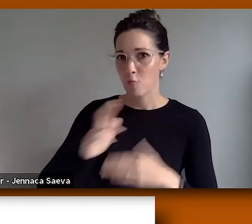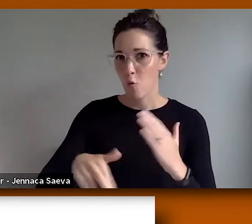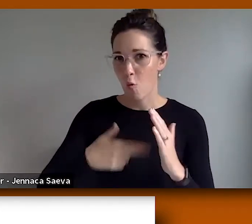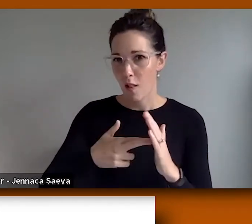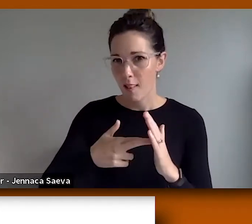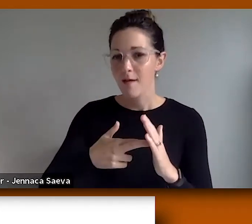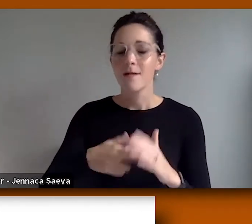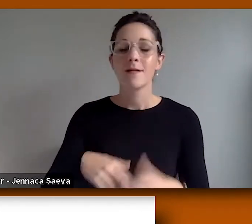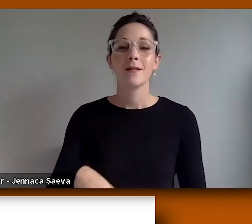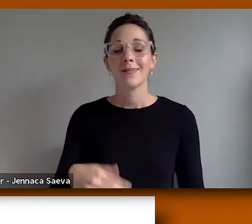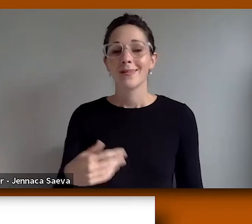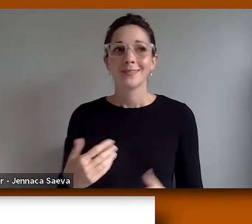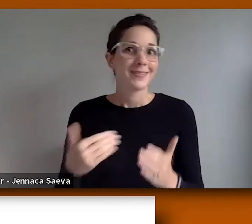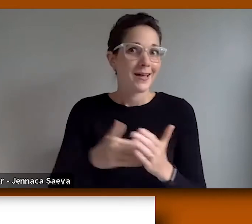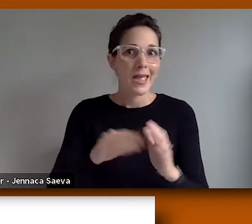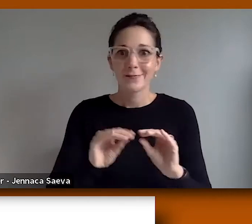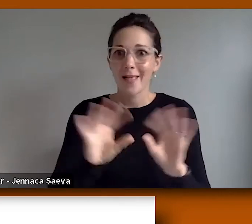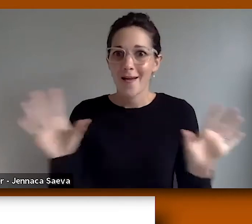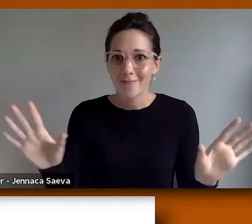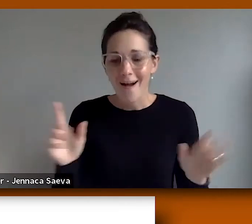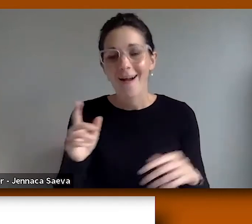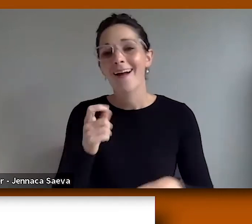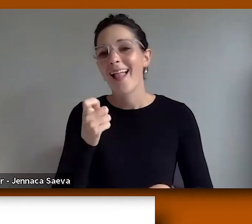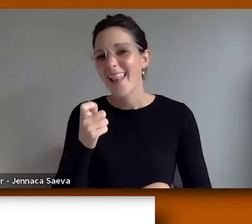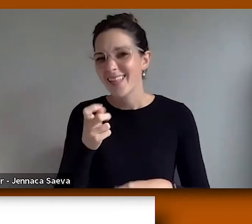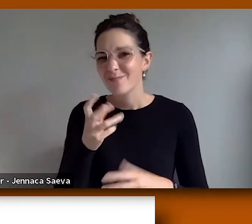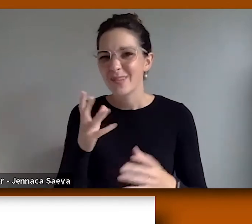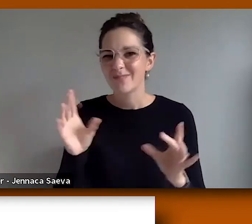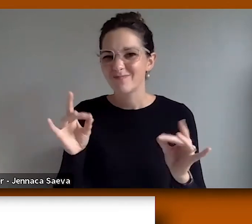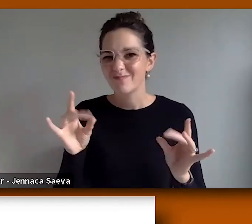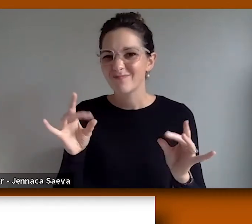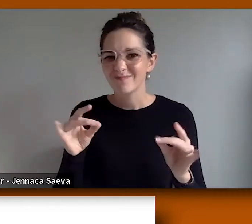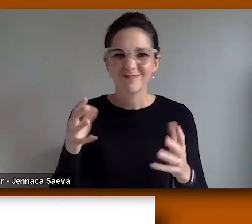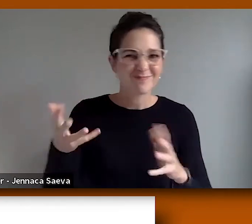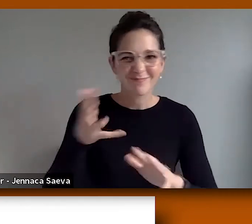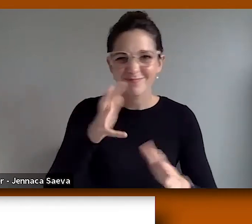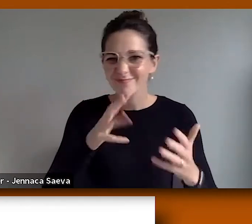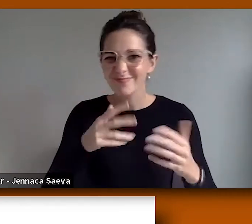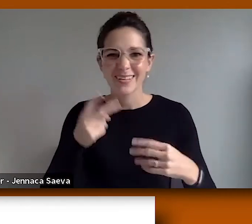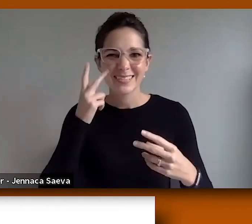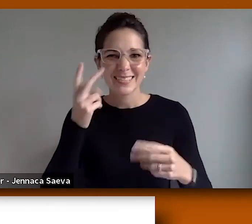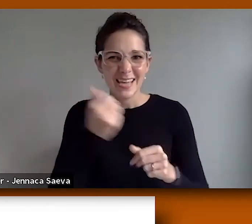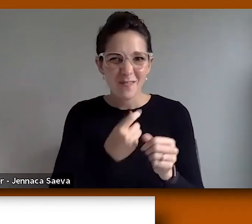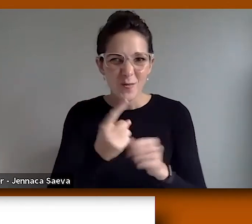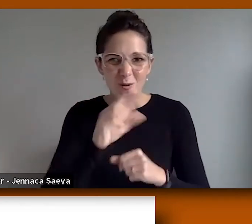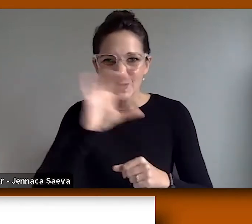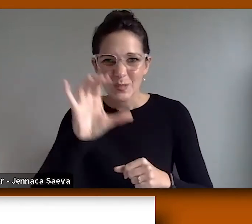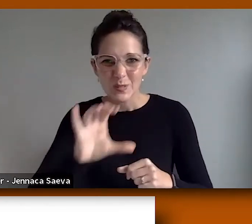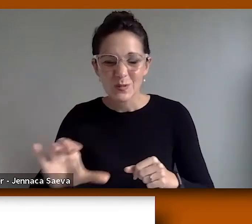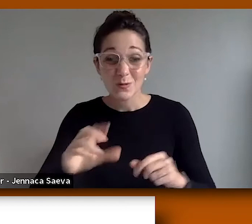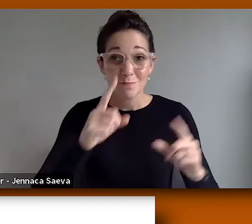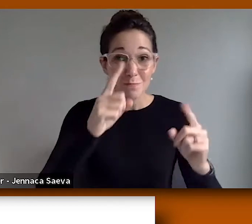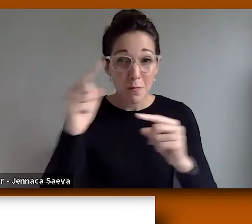on myself one more time. It's a little bit hard over Zoom not knowing who's here, so I just thought that would be helpful.